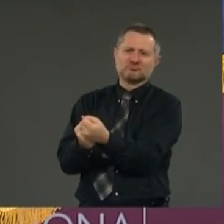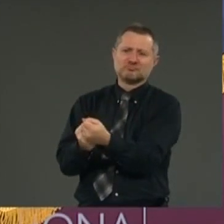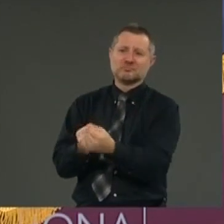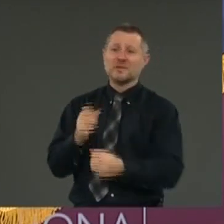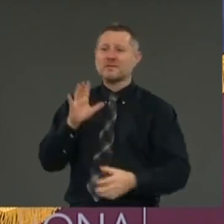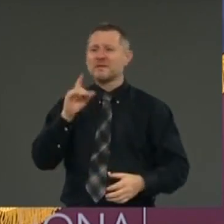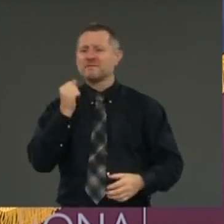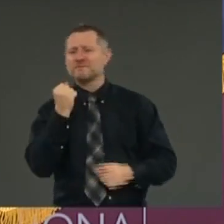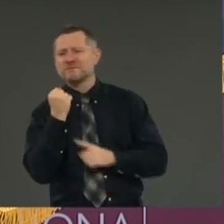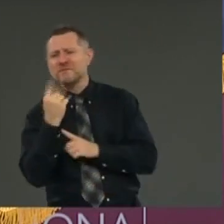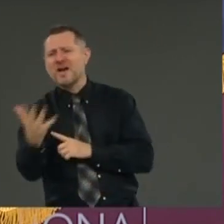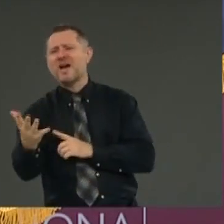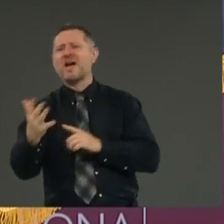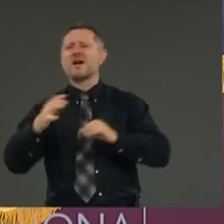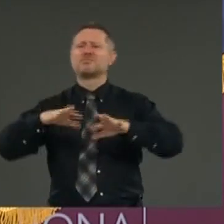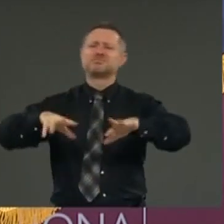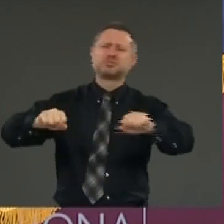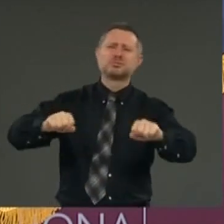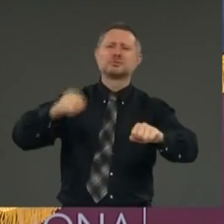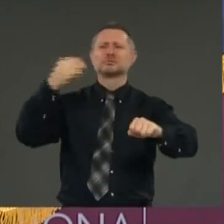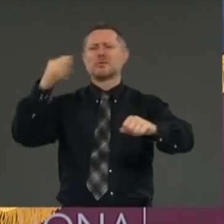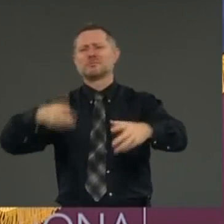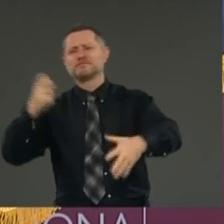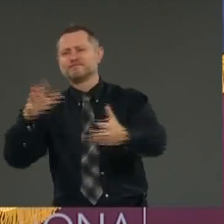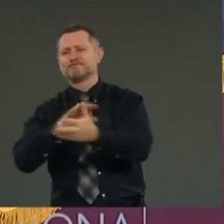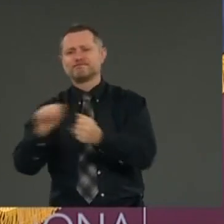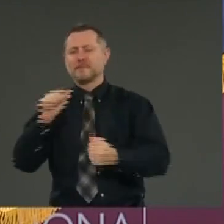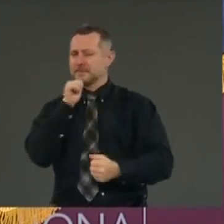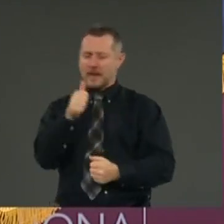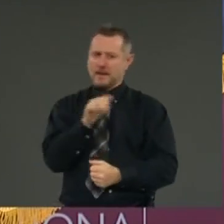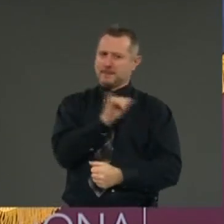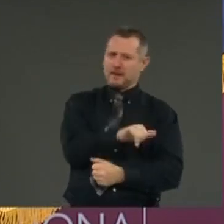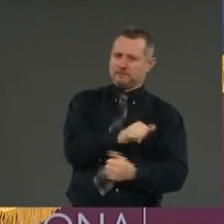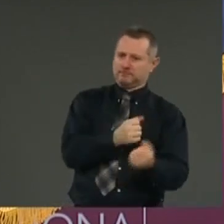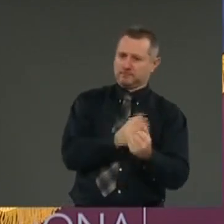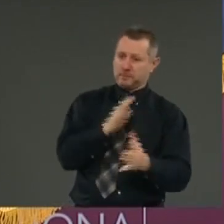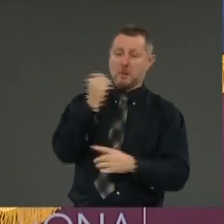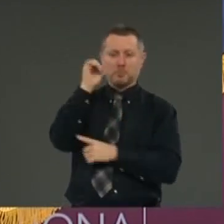PROTESTERS. I STAND AGAINST THE ARSON AND THE BURGLARY AND THE CONTRACT.